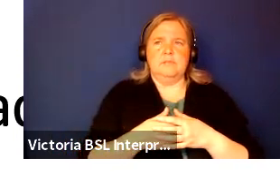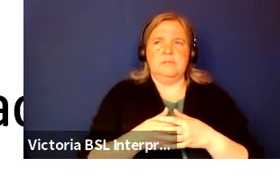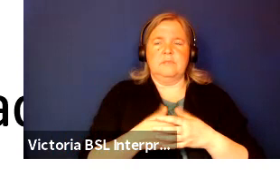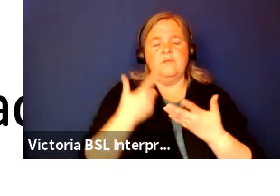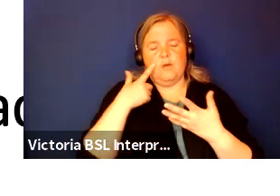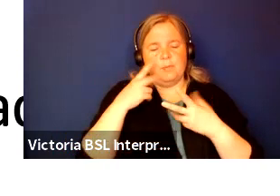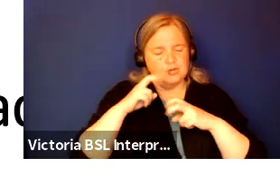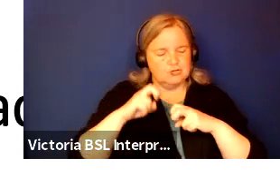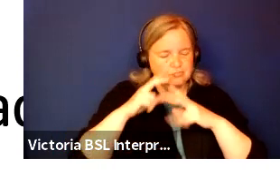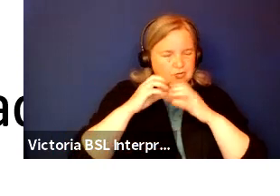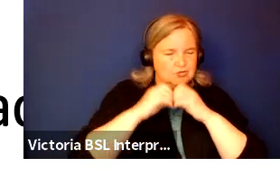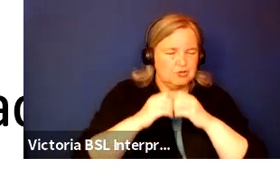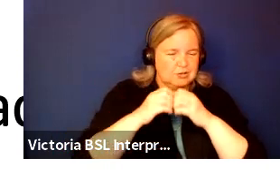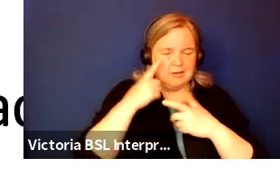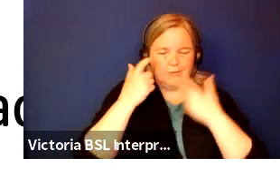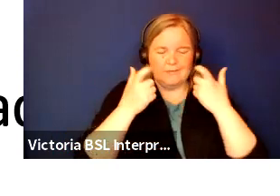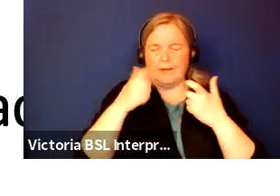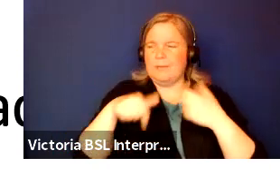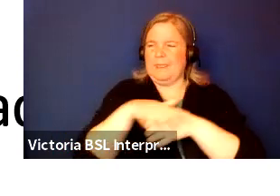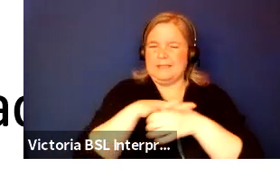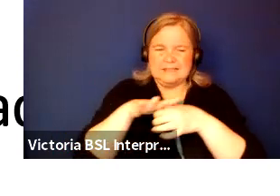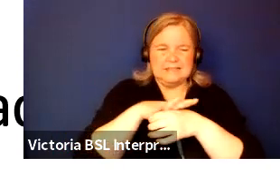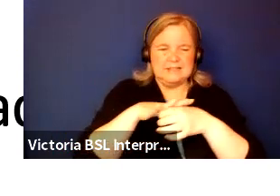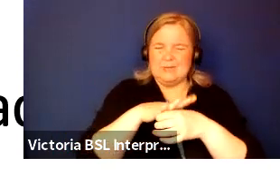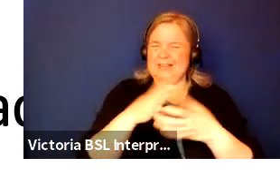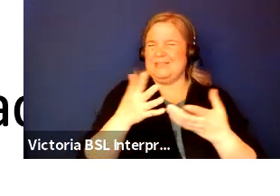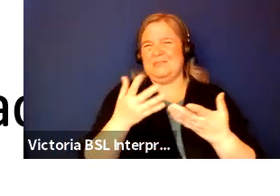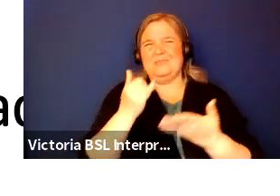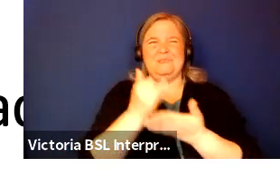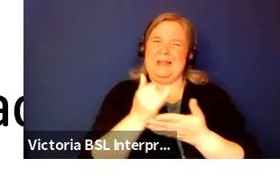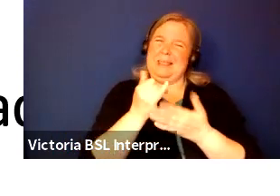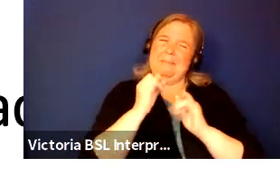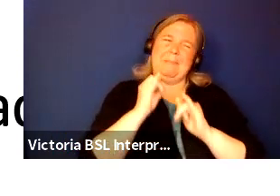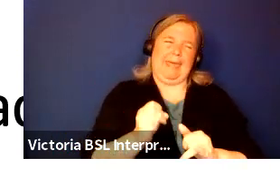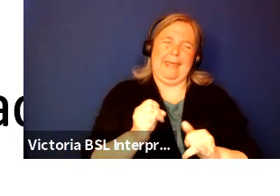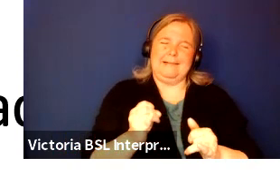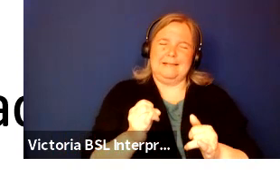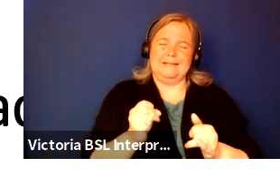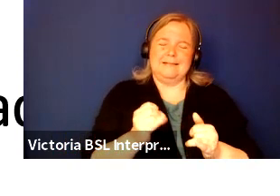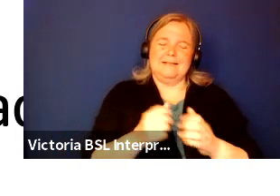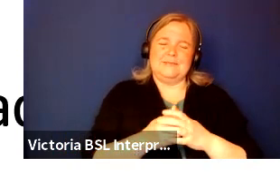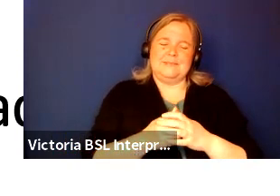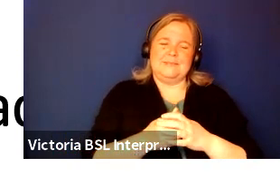with funding but the situation was really very bad.